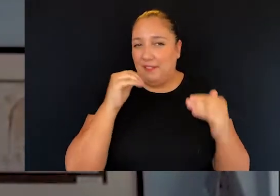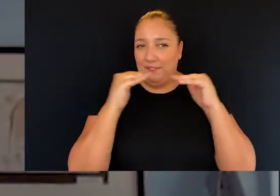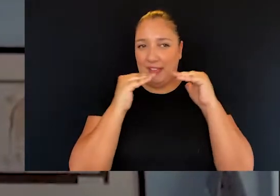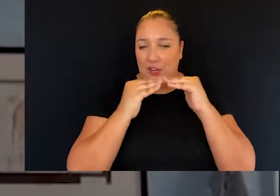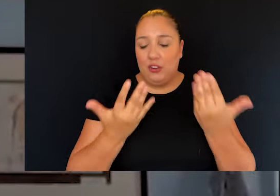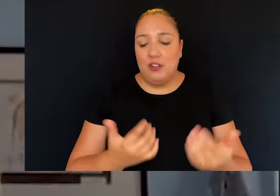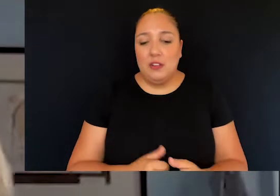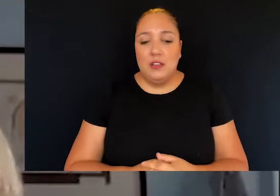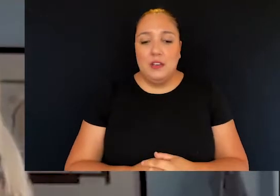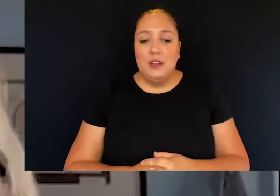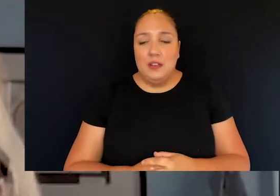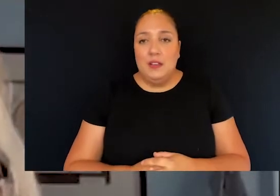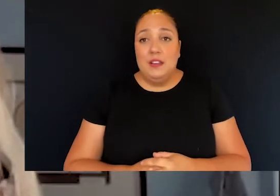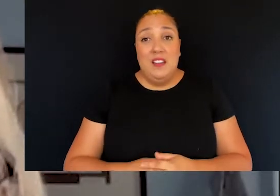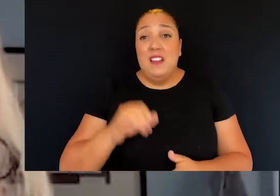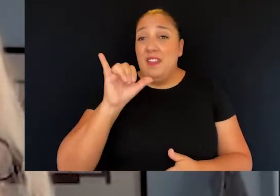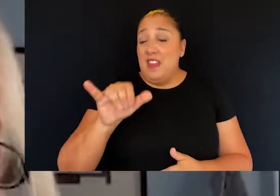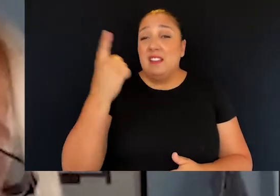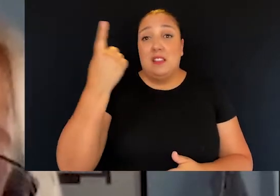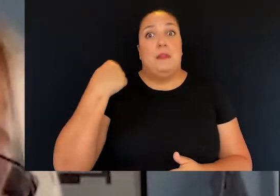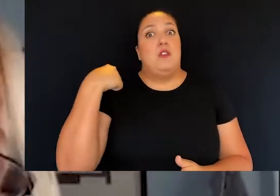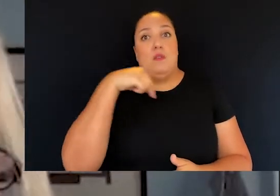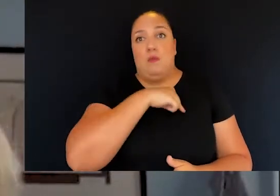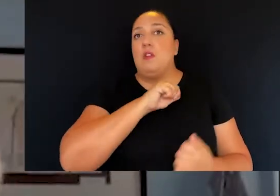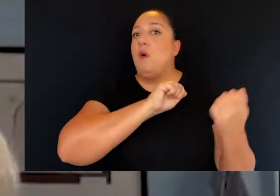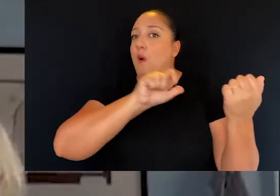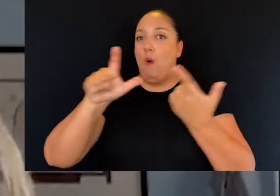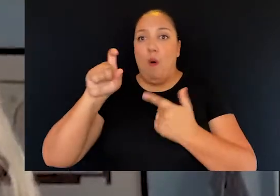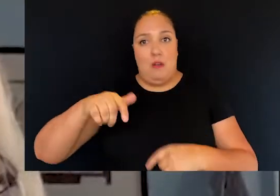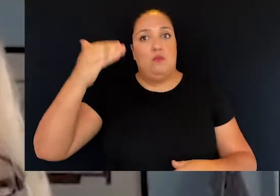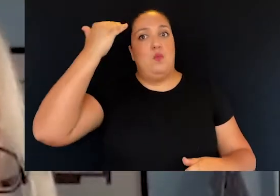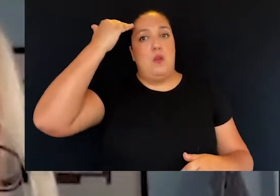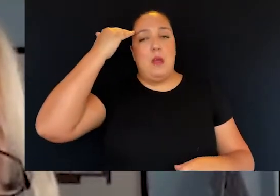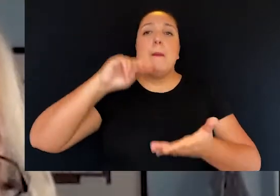and it's something that we need to all be aware of so we can be the change.